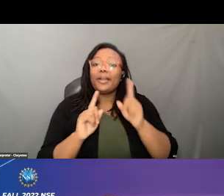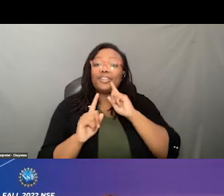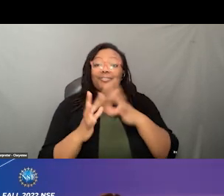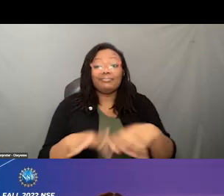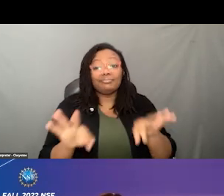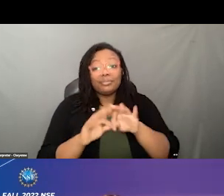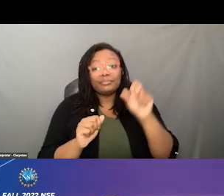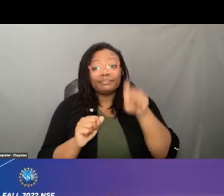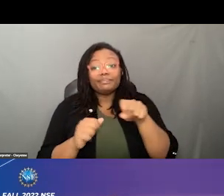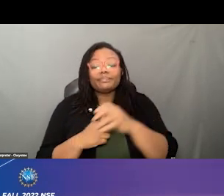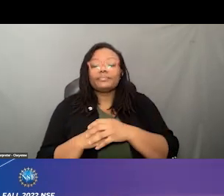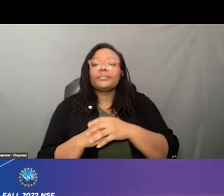But it is really important.